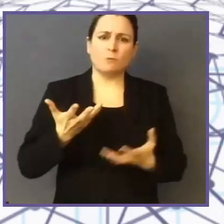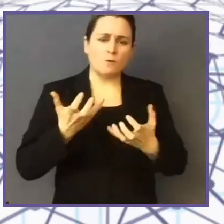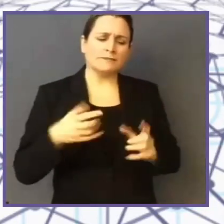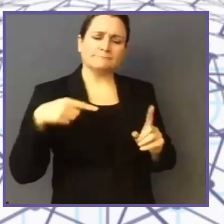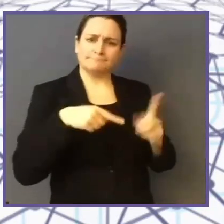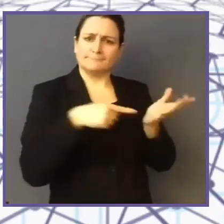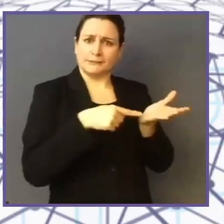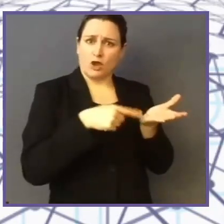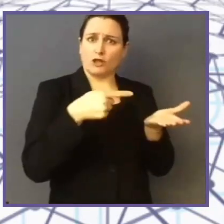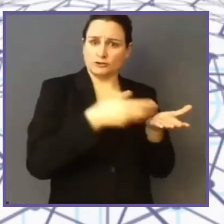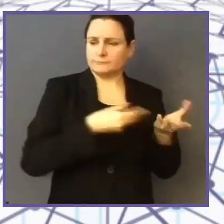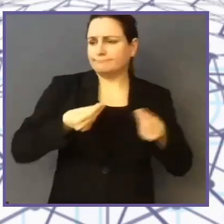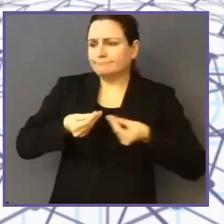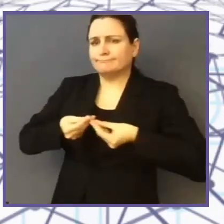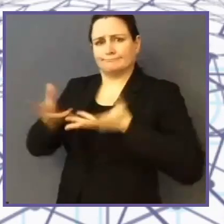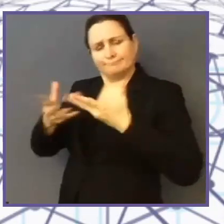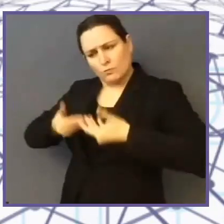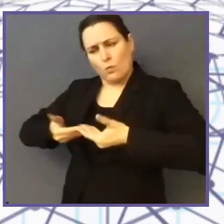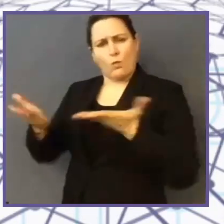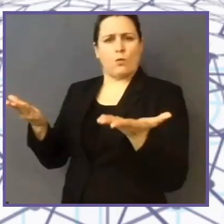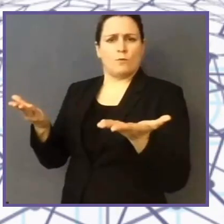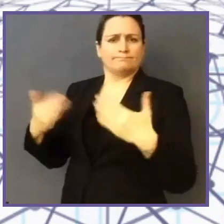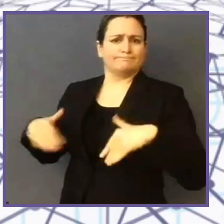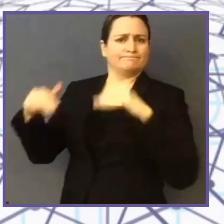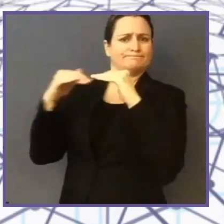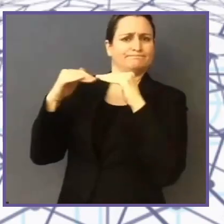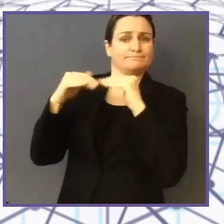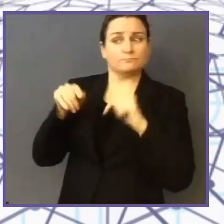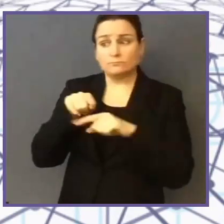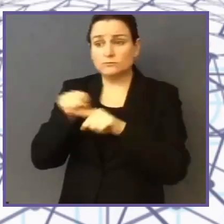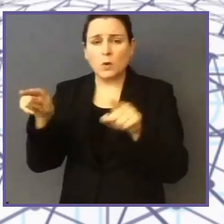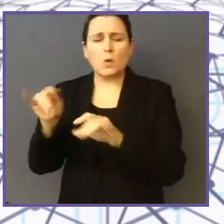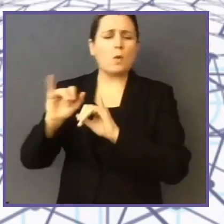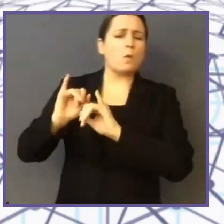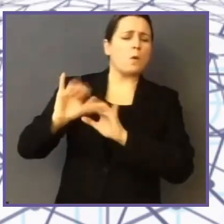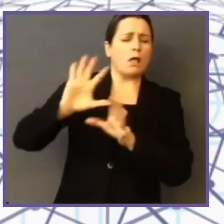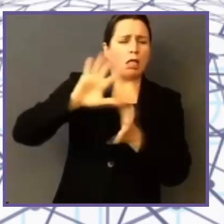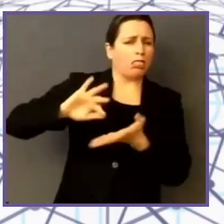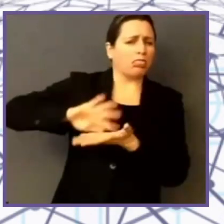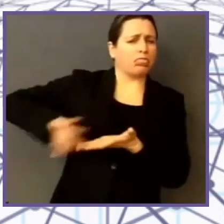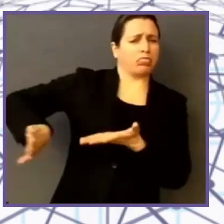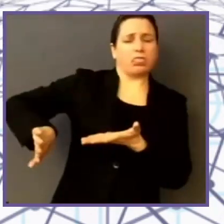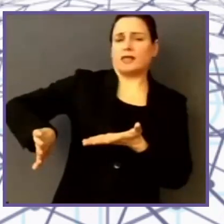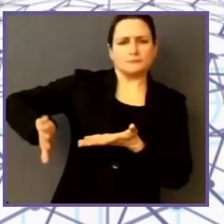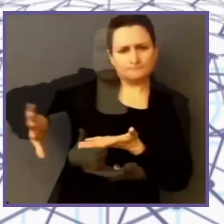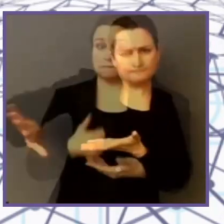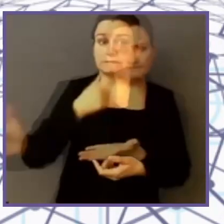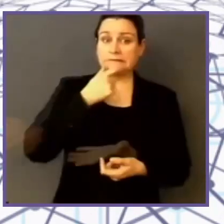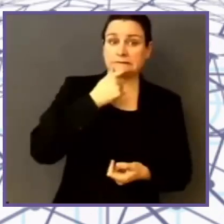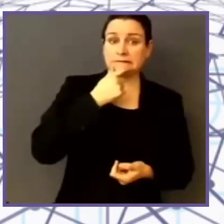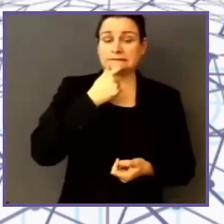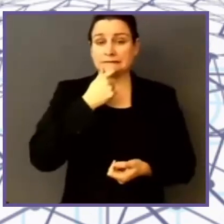Thank you very much.